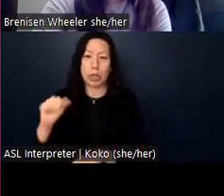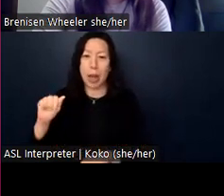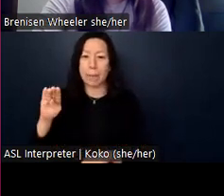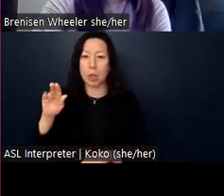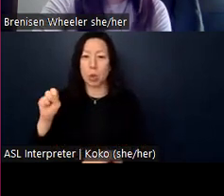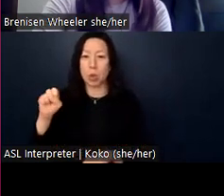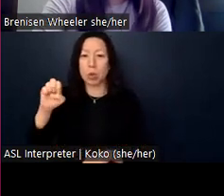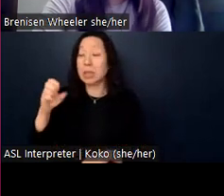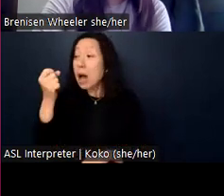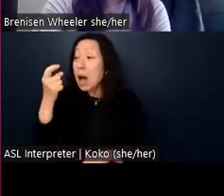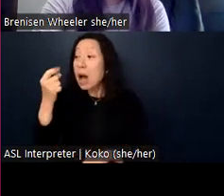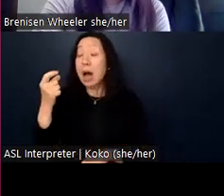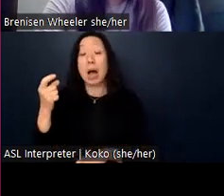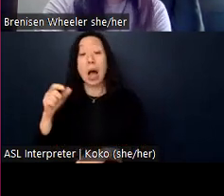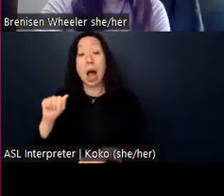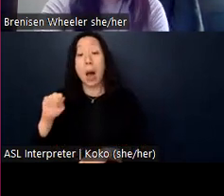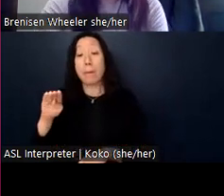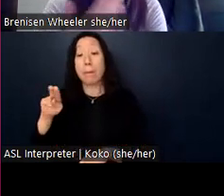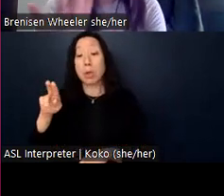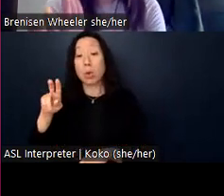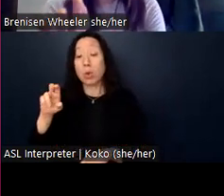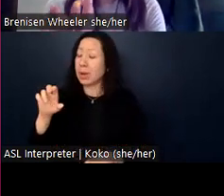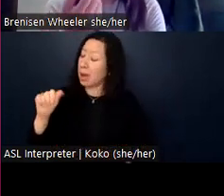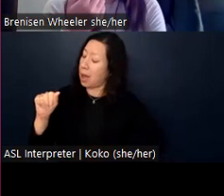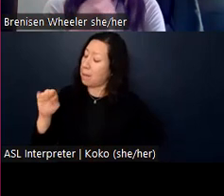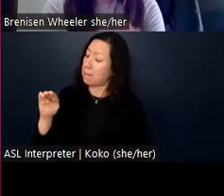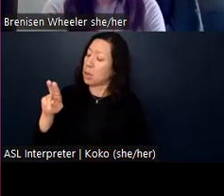is learned some of these things people could argue, or within someone's nature.